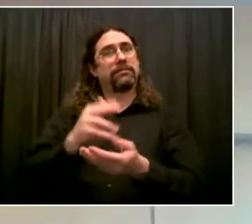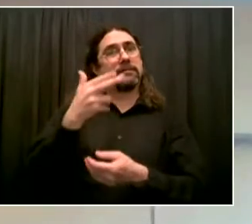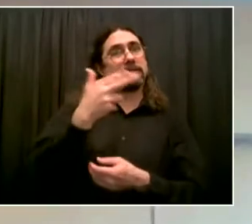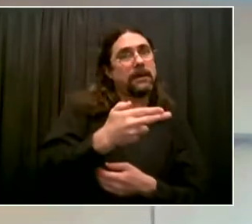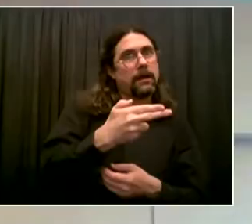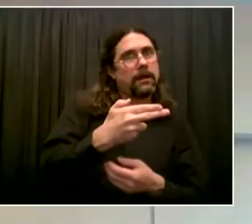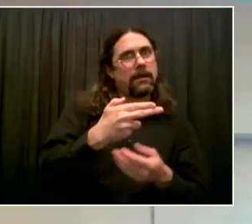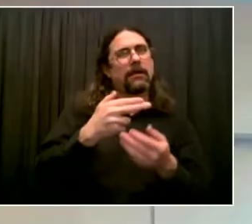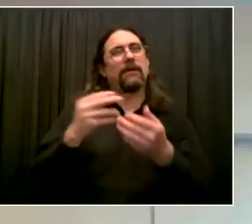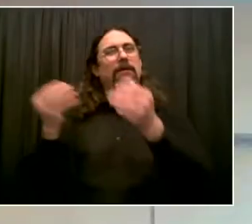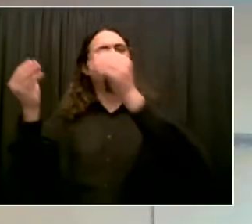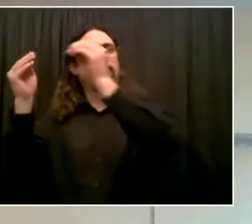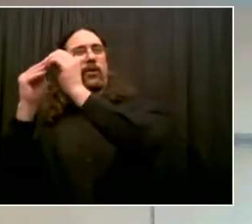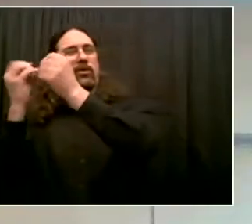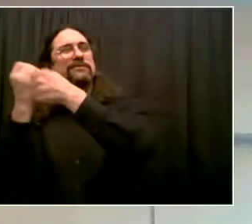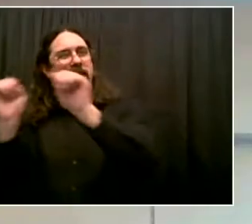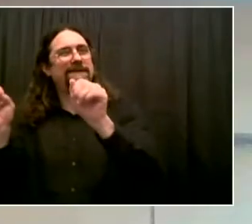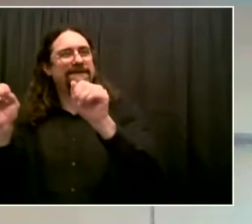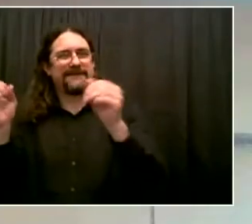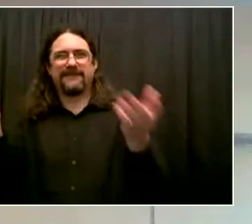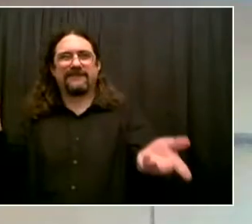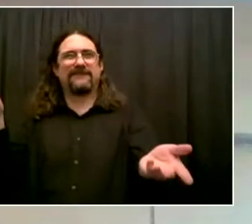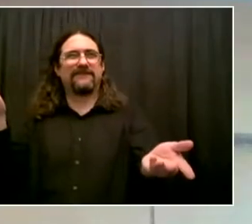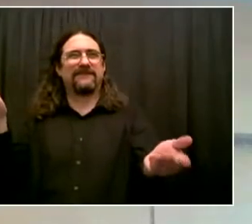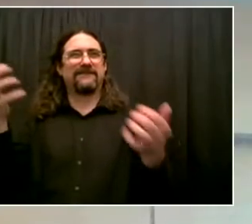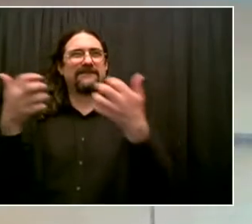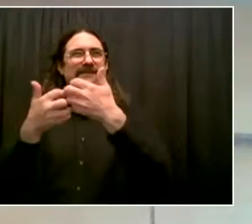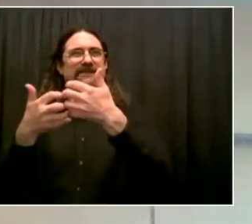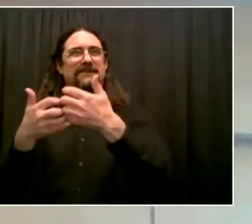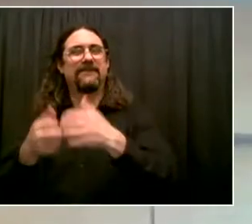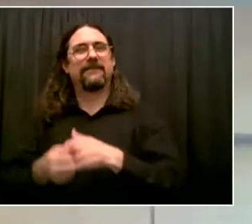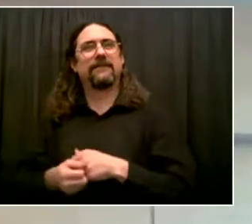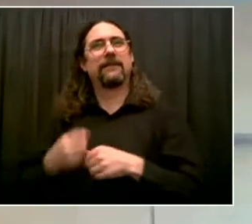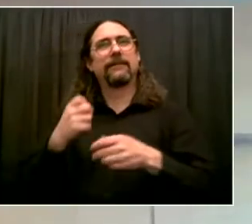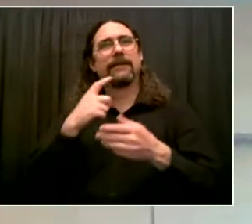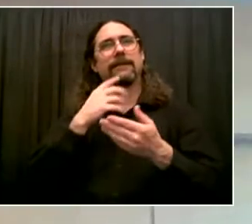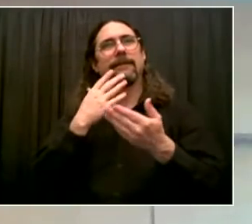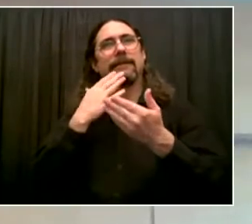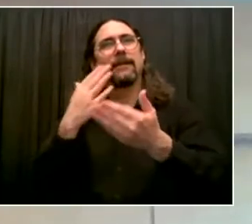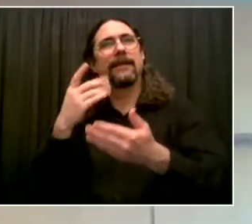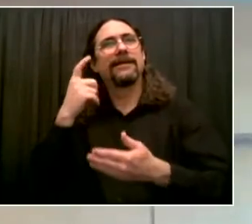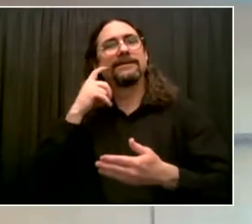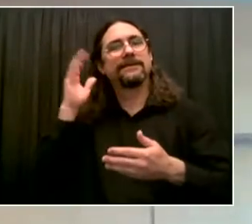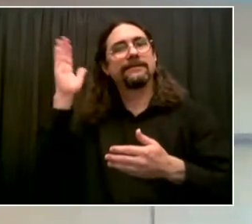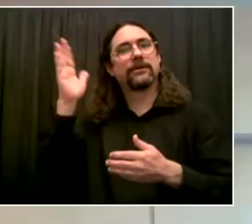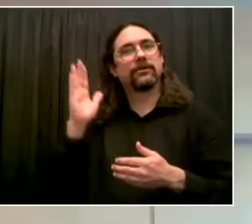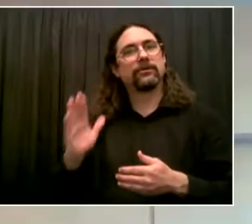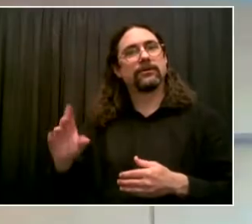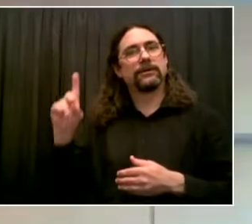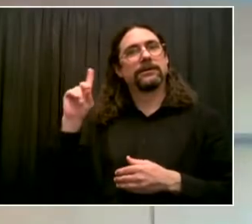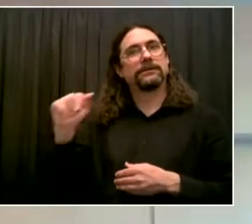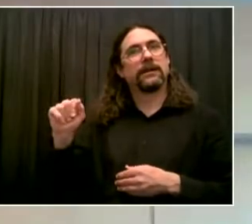I WANT TO ACKNOWLEDGE MY LCOLGEAUE DISTRICT ATTORNEY